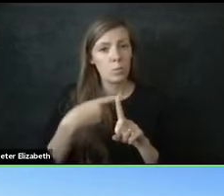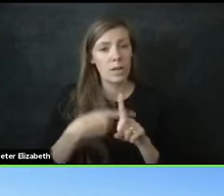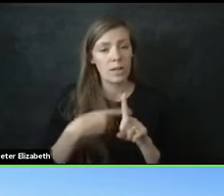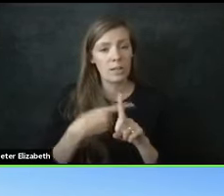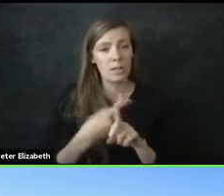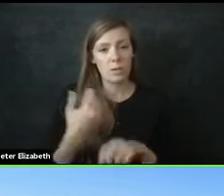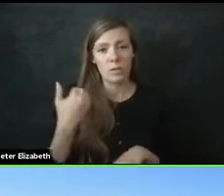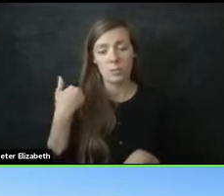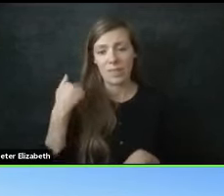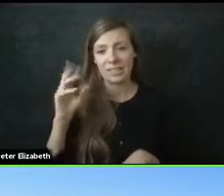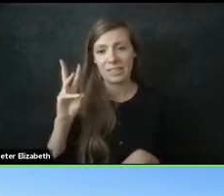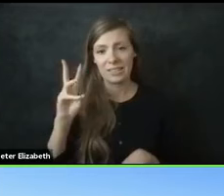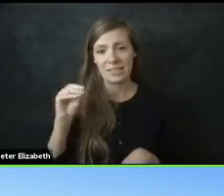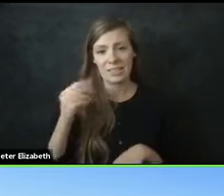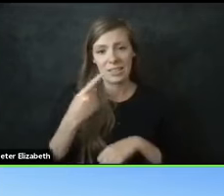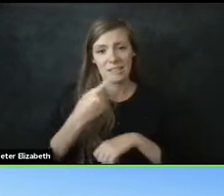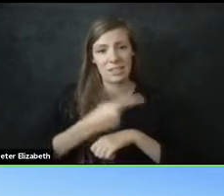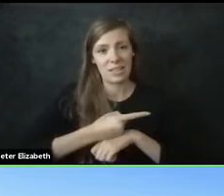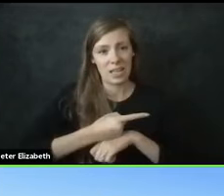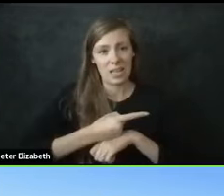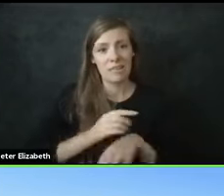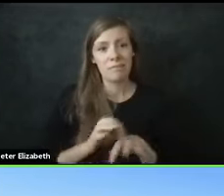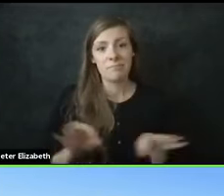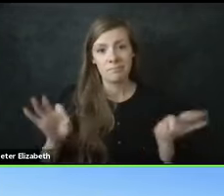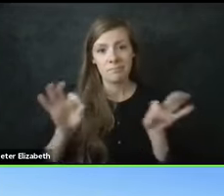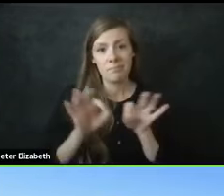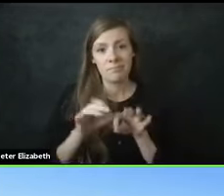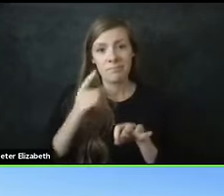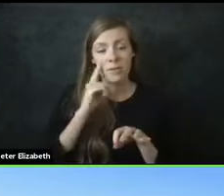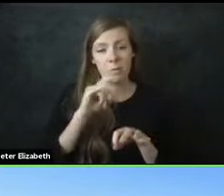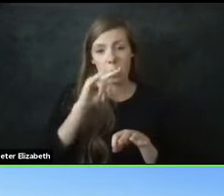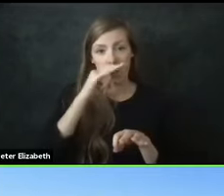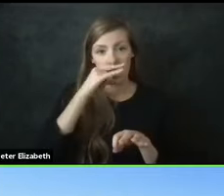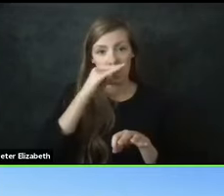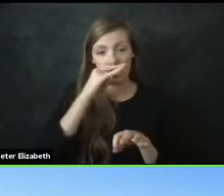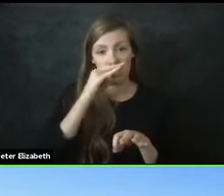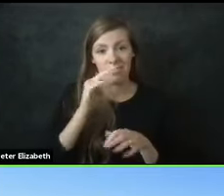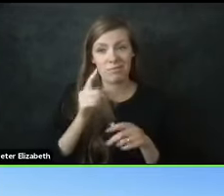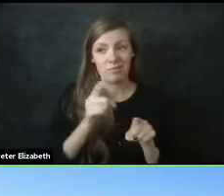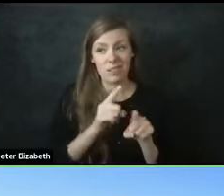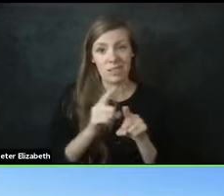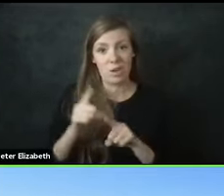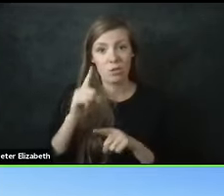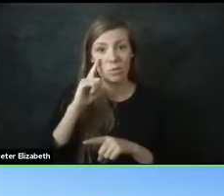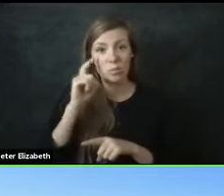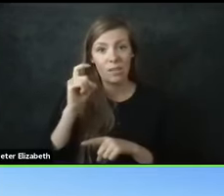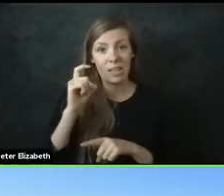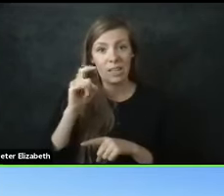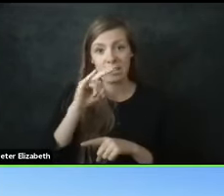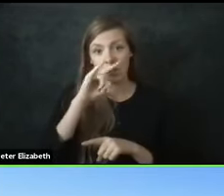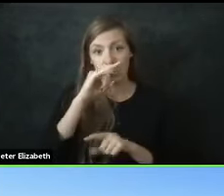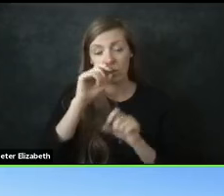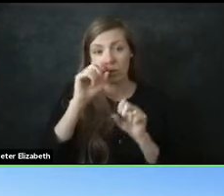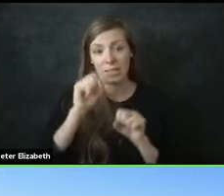60 days have been significant in the pediatric population is also the fact that these children can be a source of transmission.